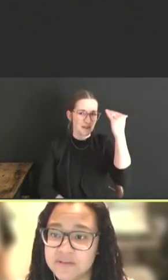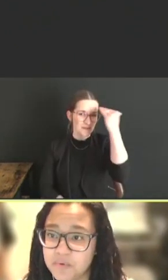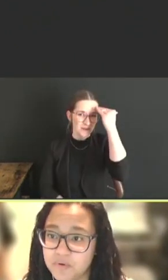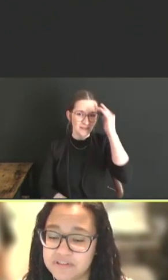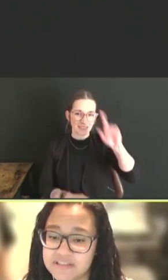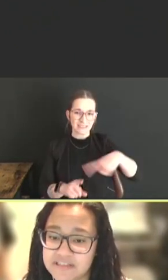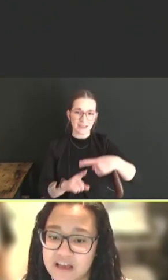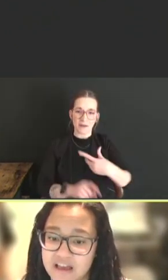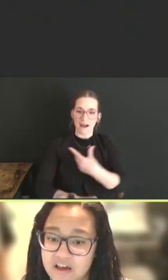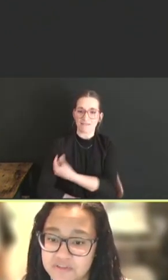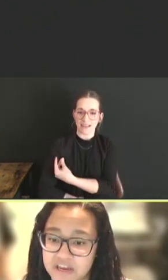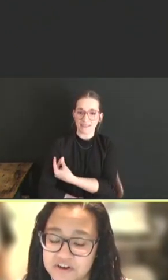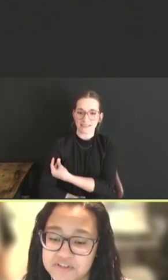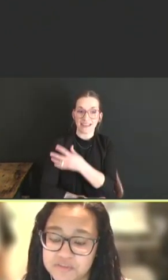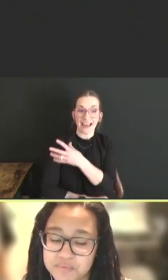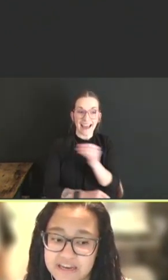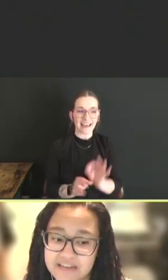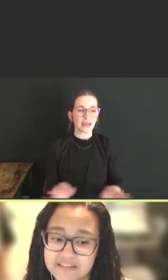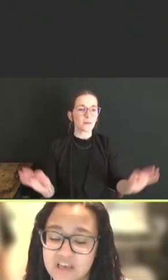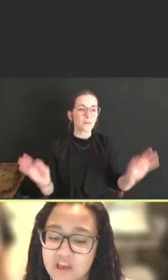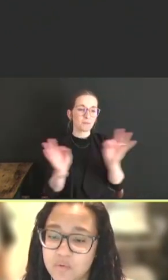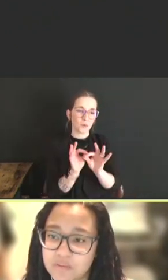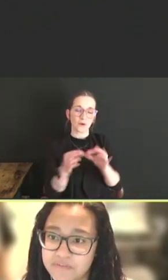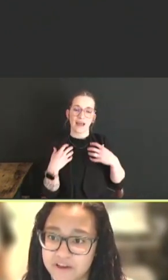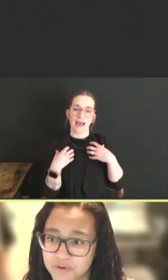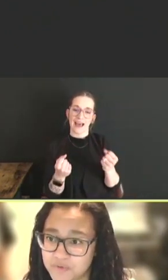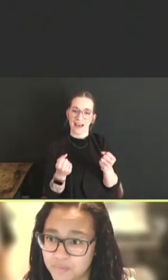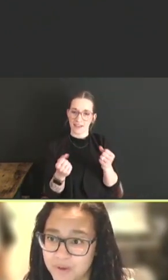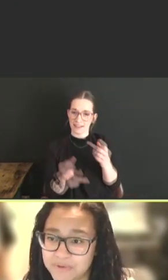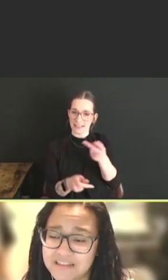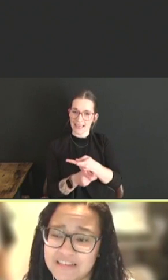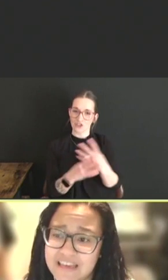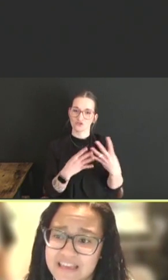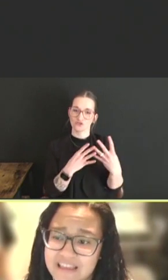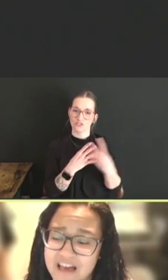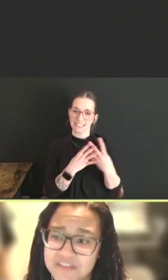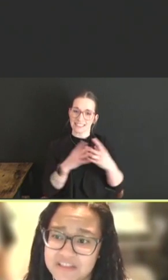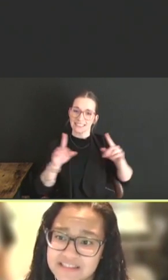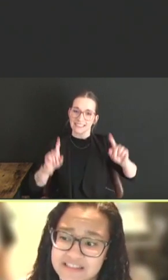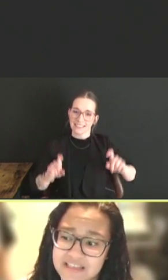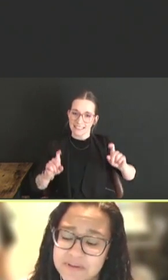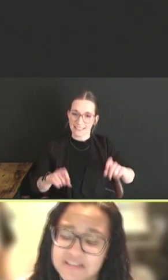important healthcare screenings. We find overwhelmingly the health needs assessment